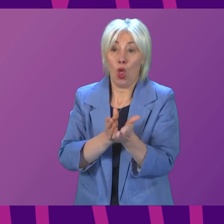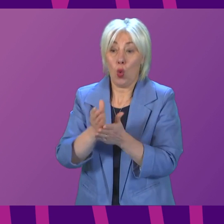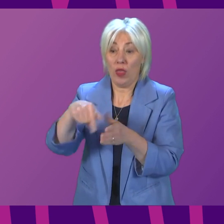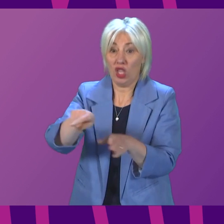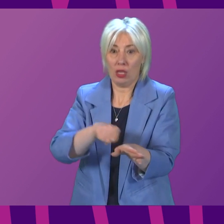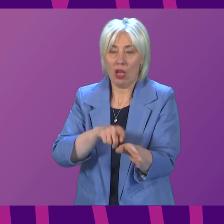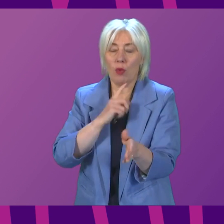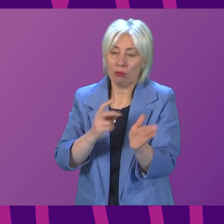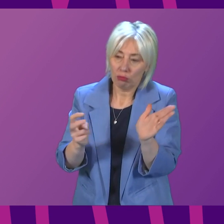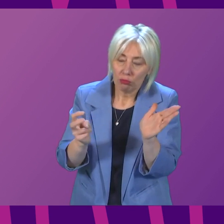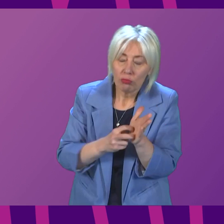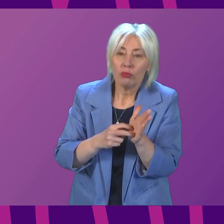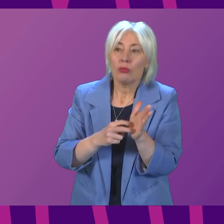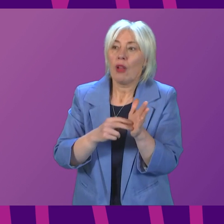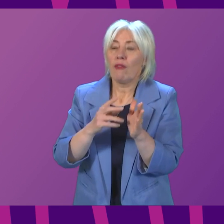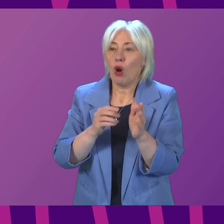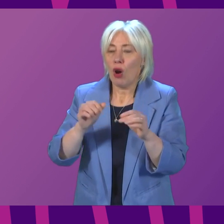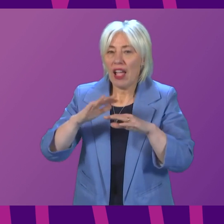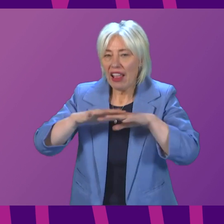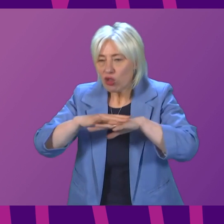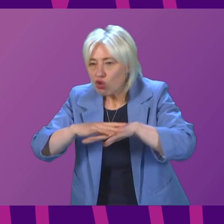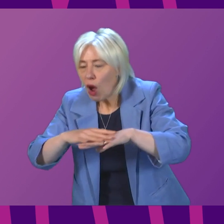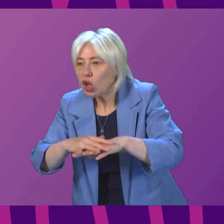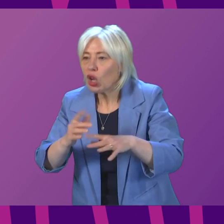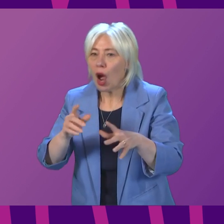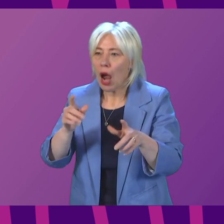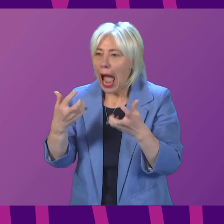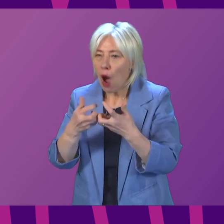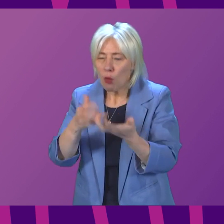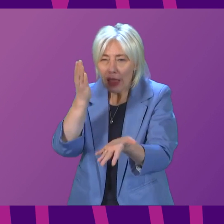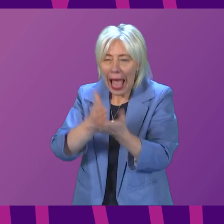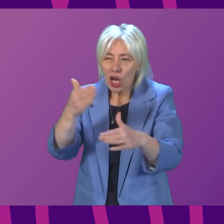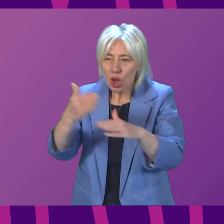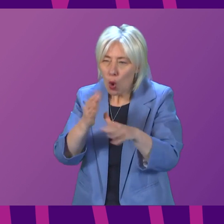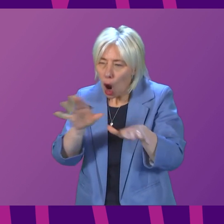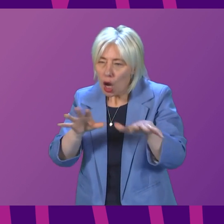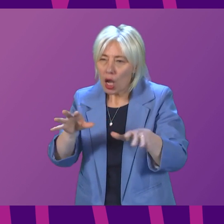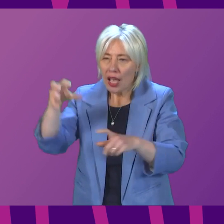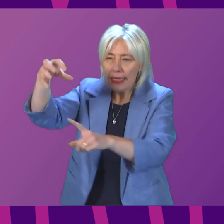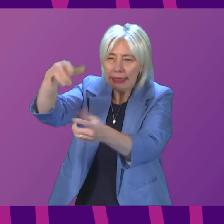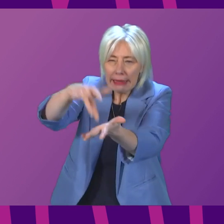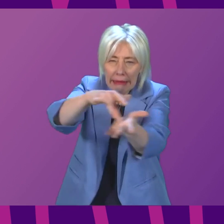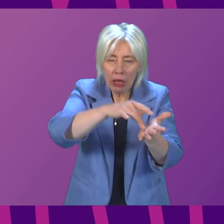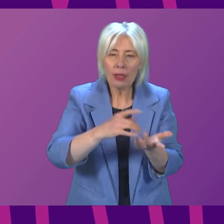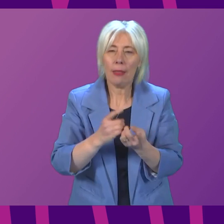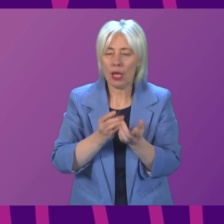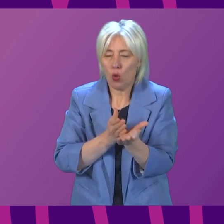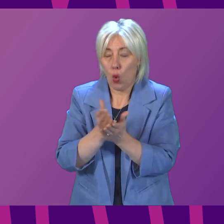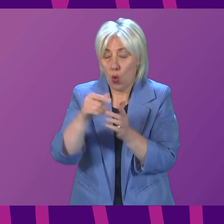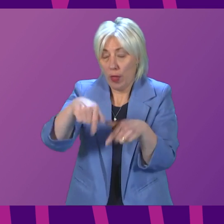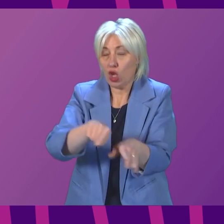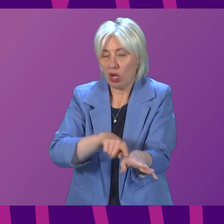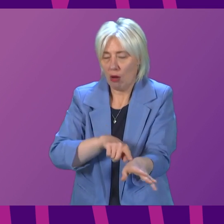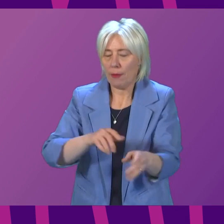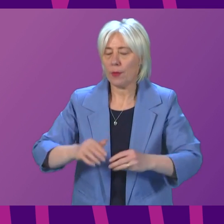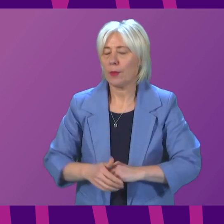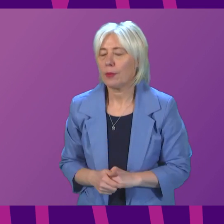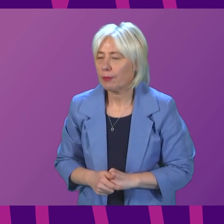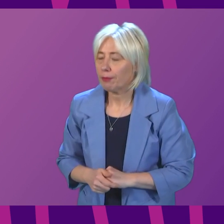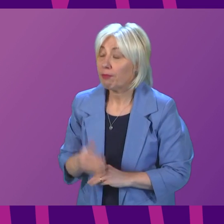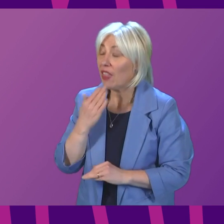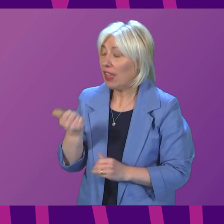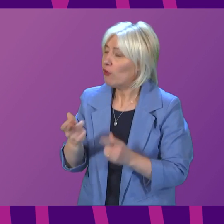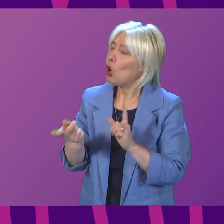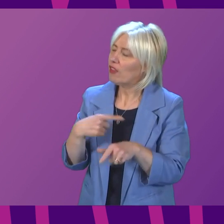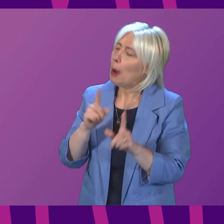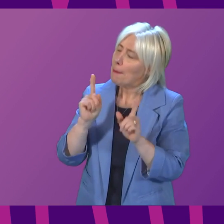contracts to deliver infrastructure and logistics work beginning on counting centres.